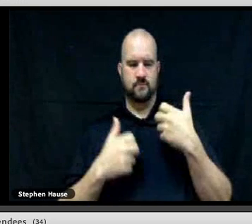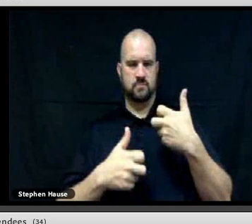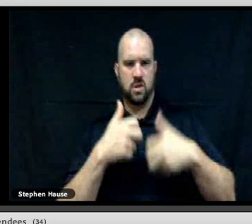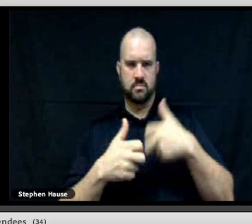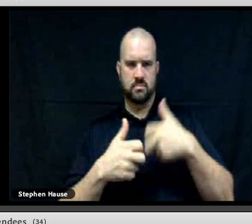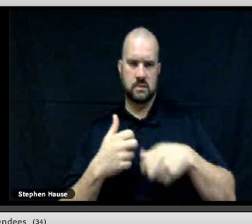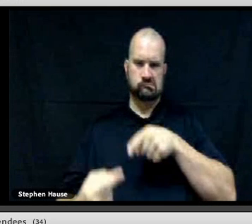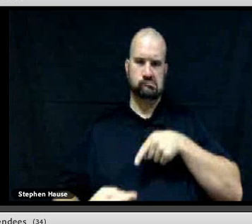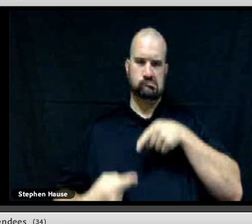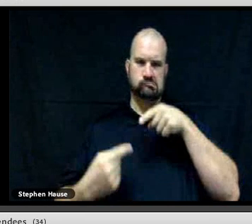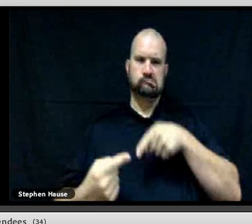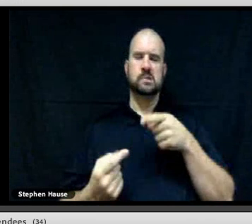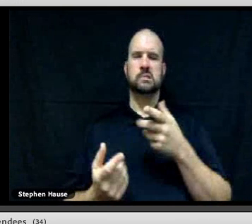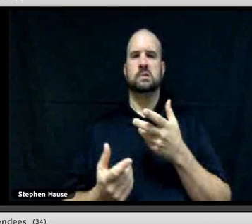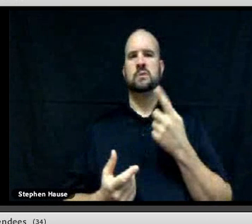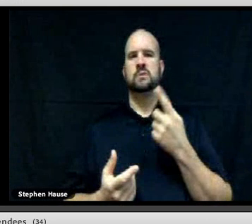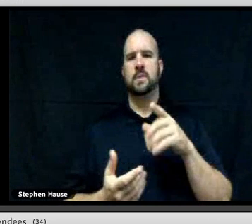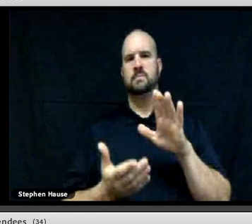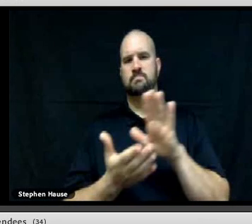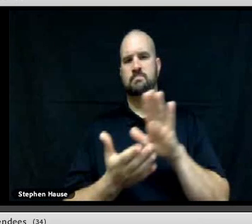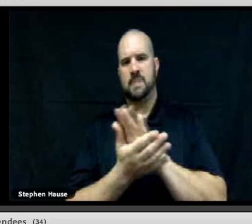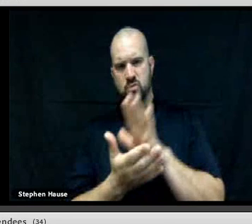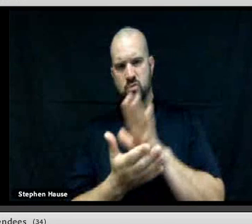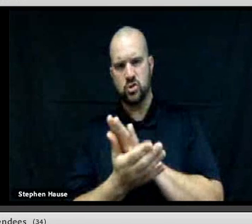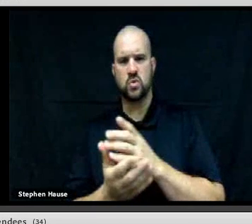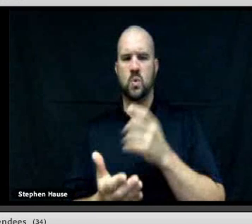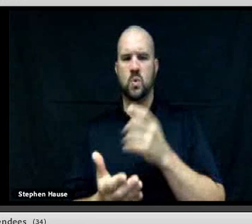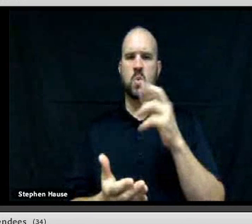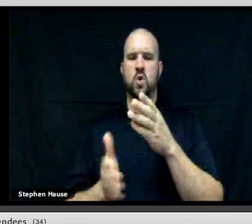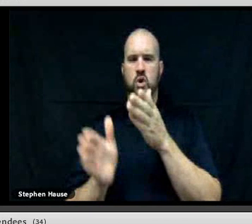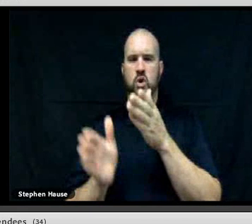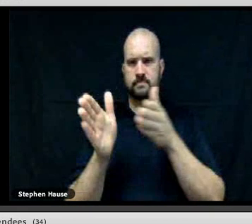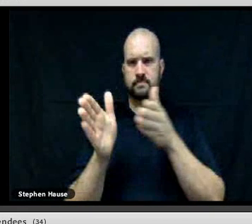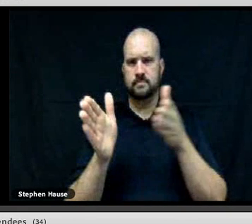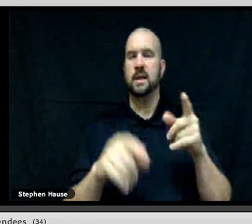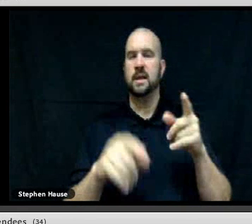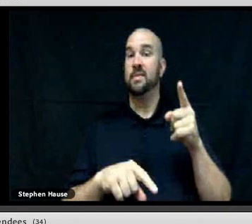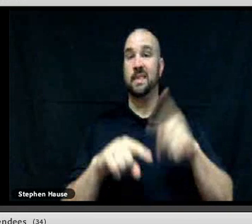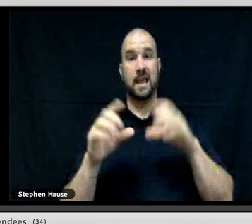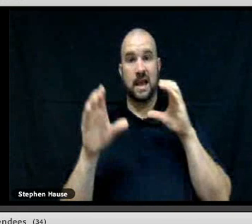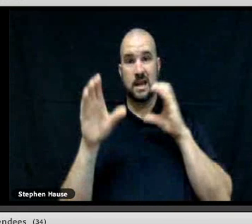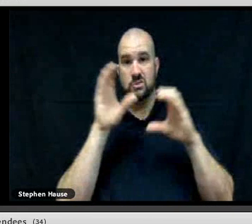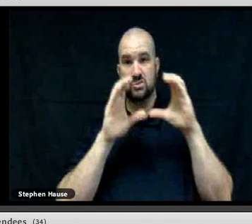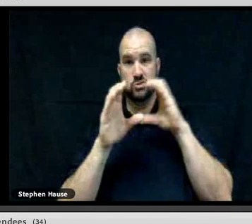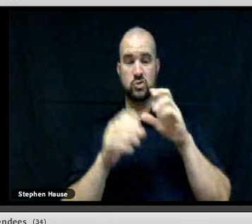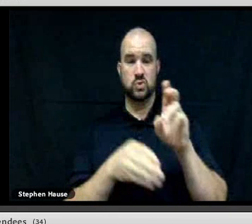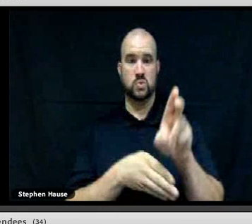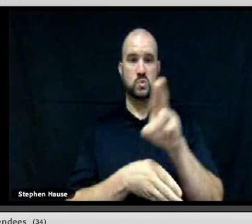because they're not able to search using, um, OCR or full-text,